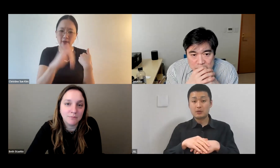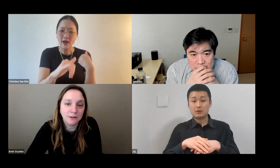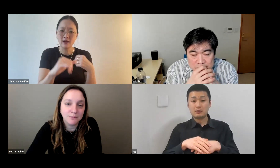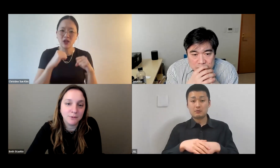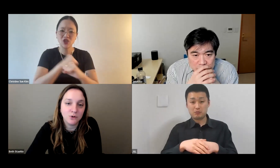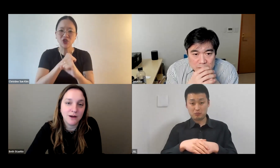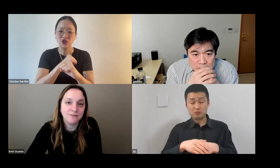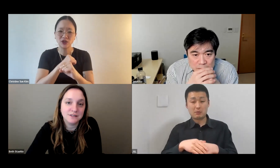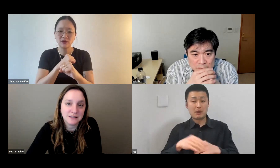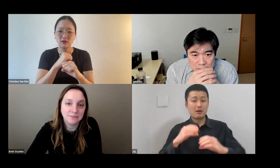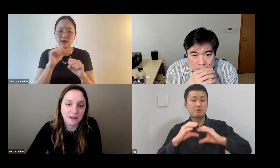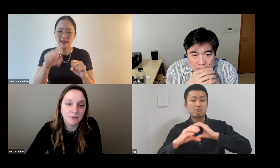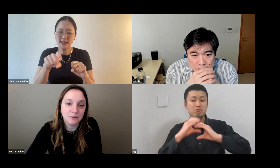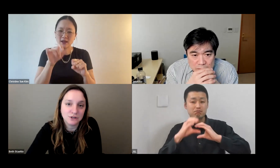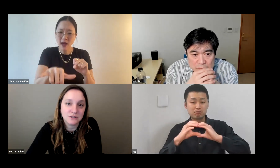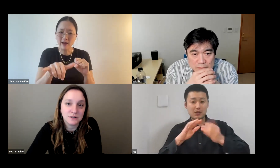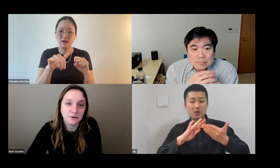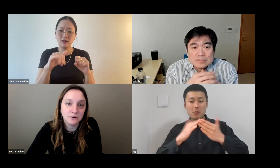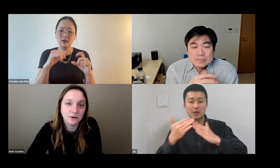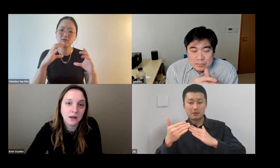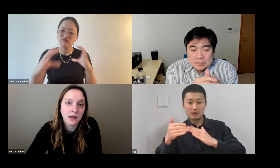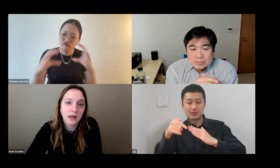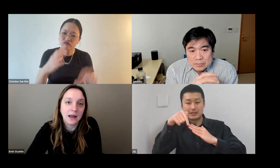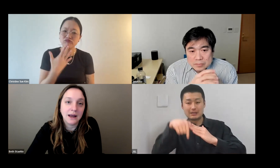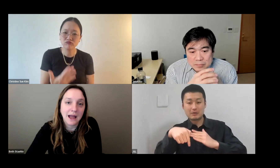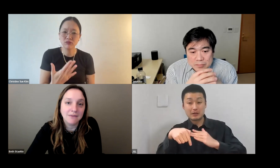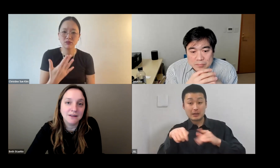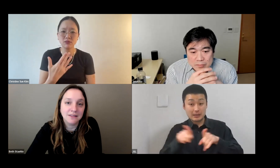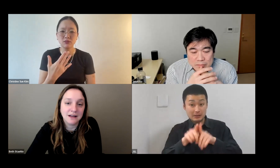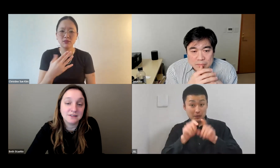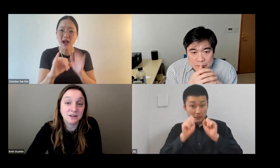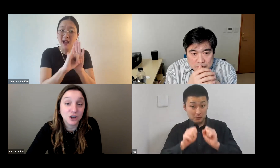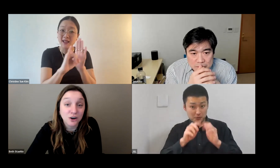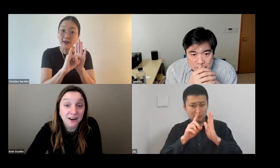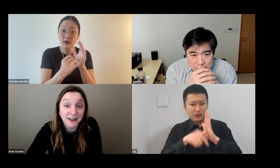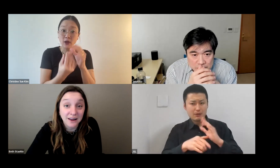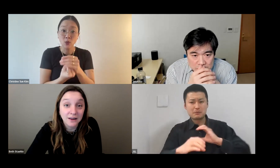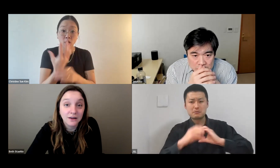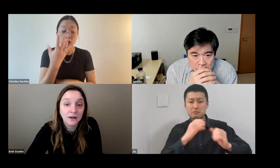people who have the same language as you and having that security,